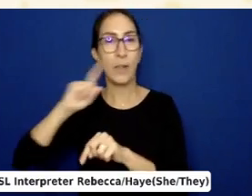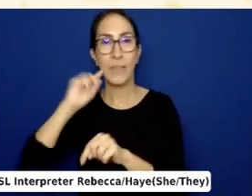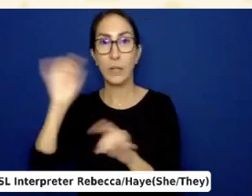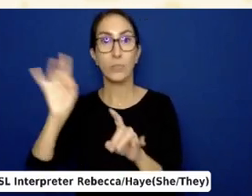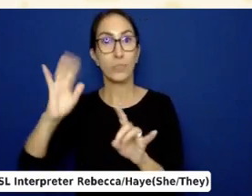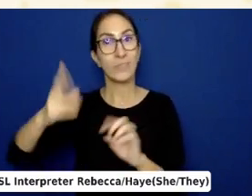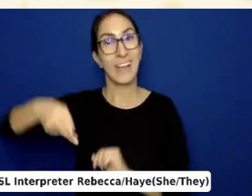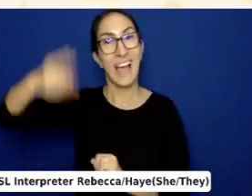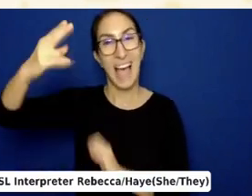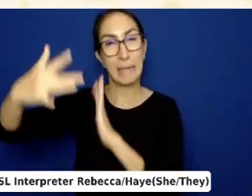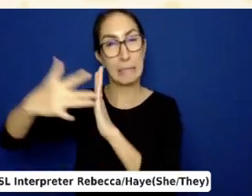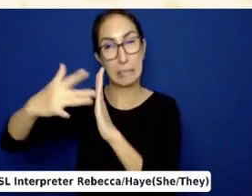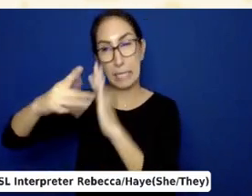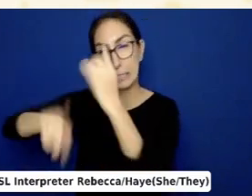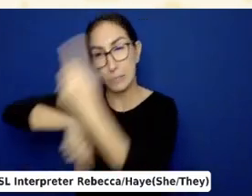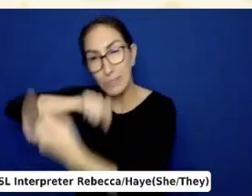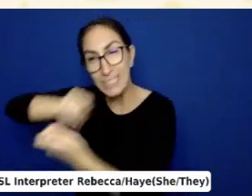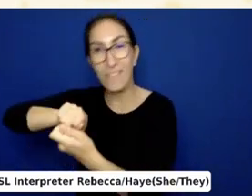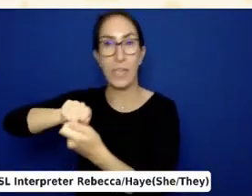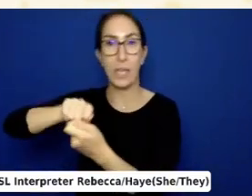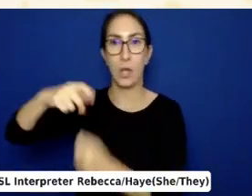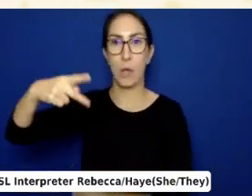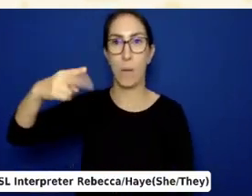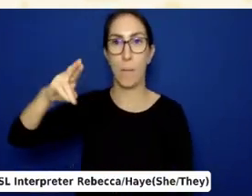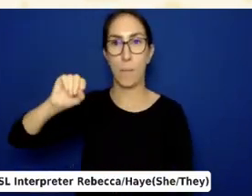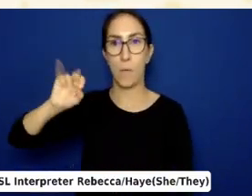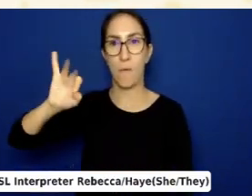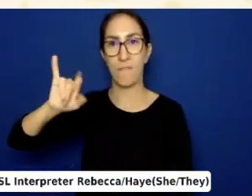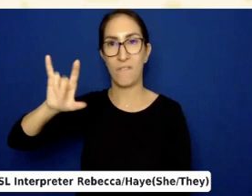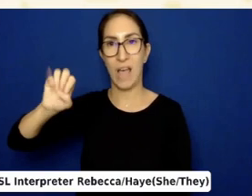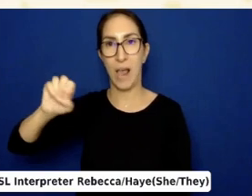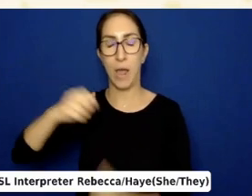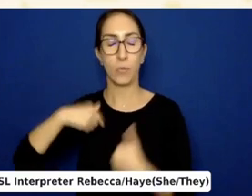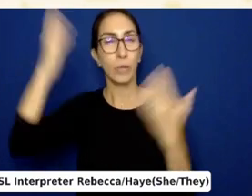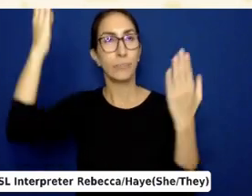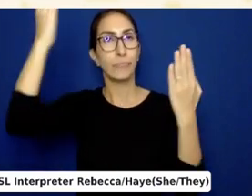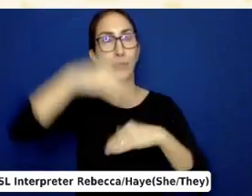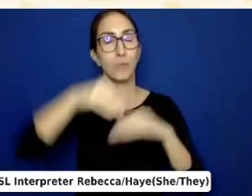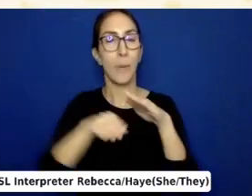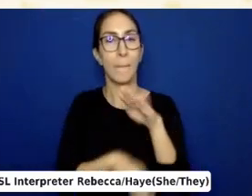and we don't think about the basic needs on accessibility,